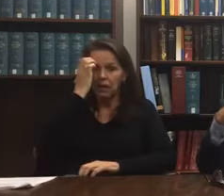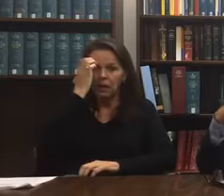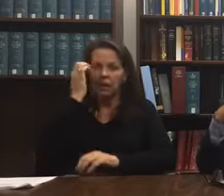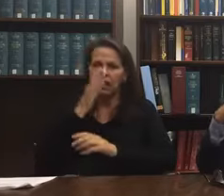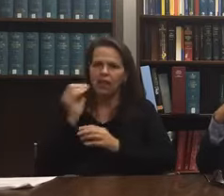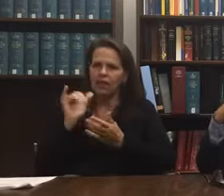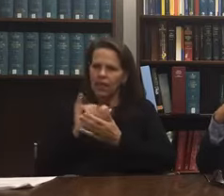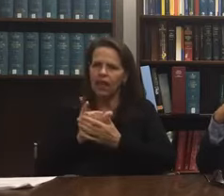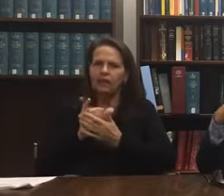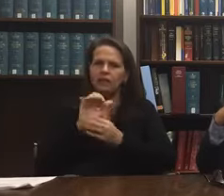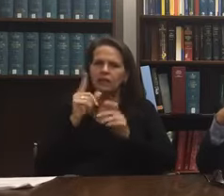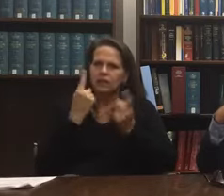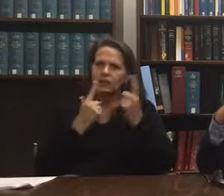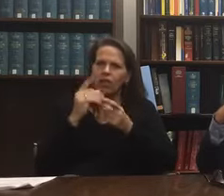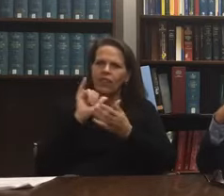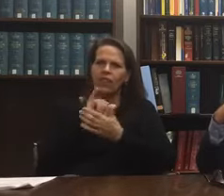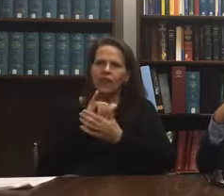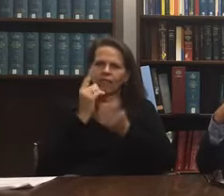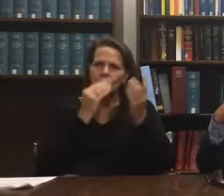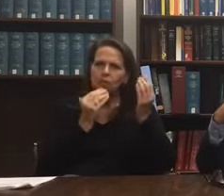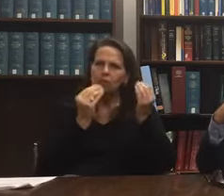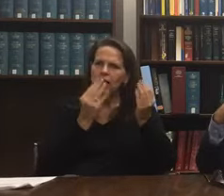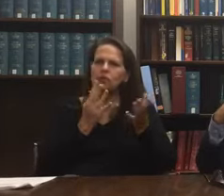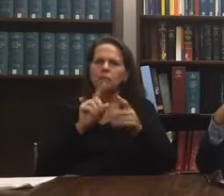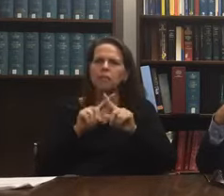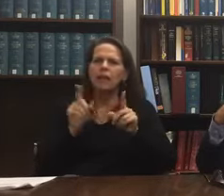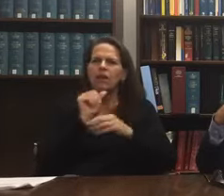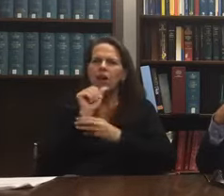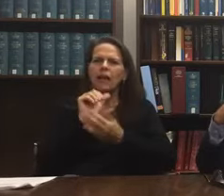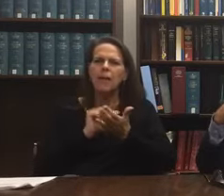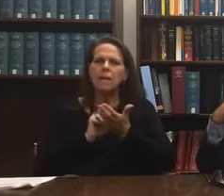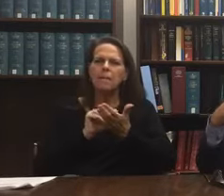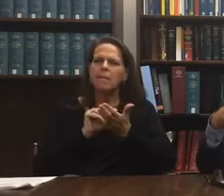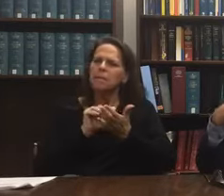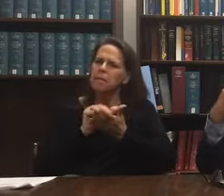to consider that information it doesn't happen very often but but if there was